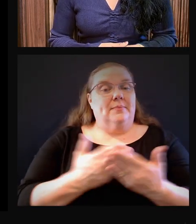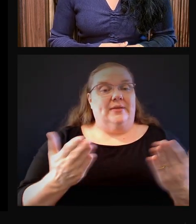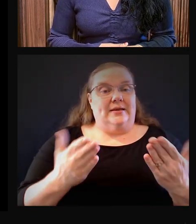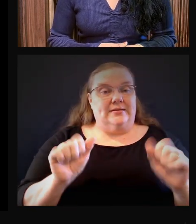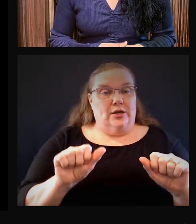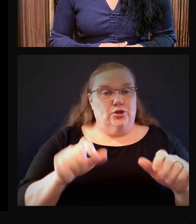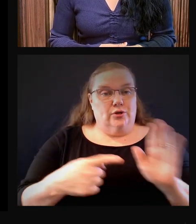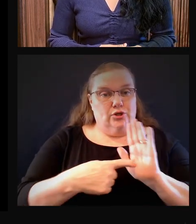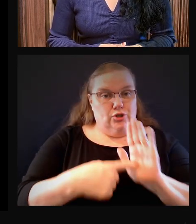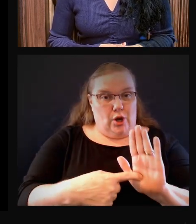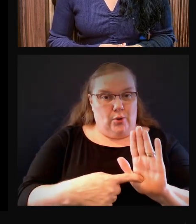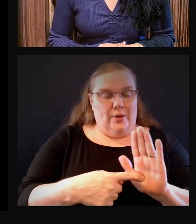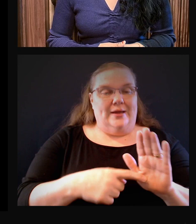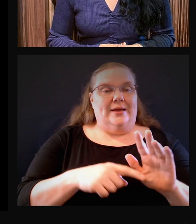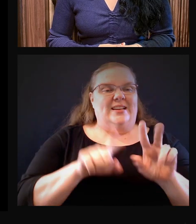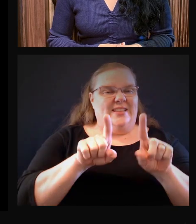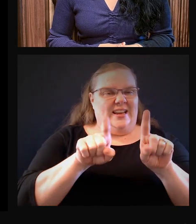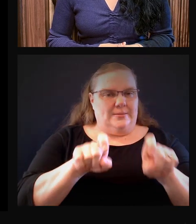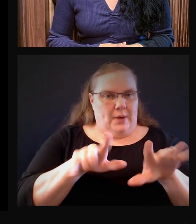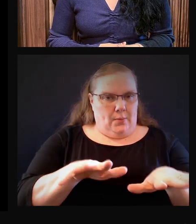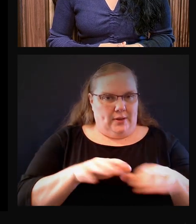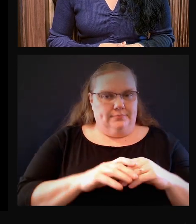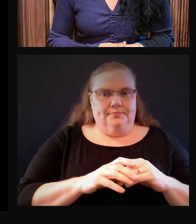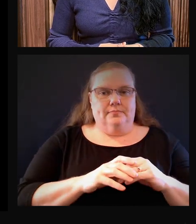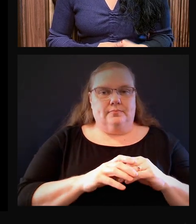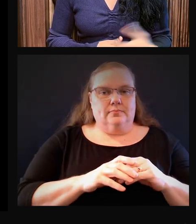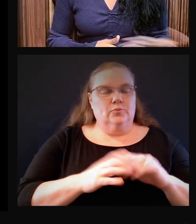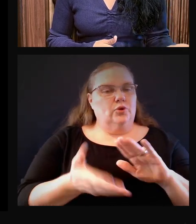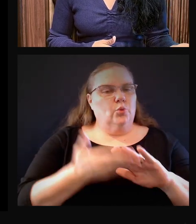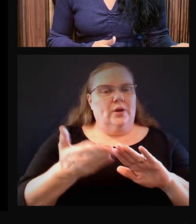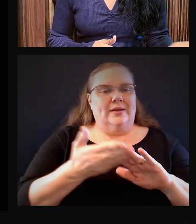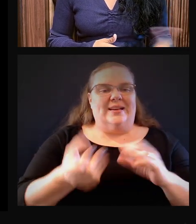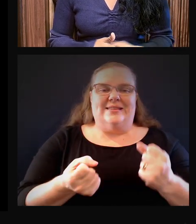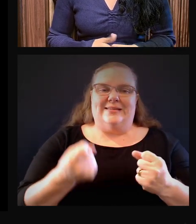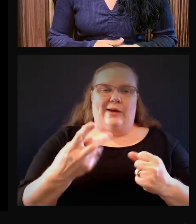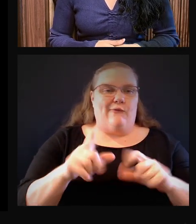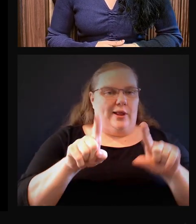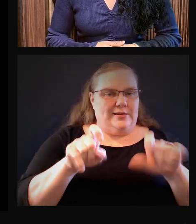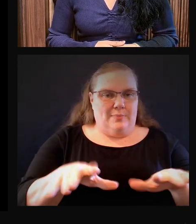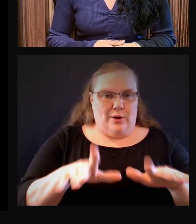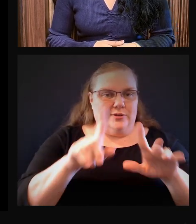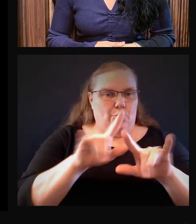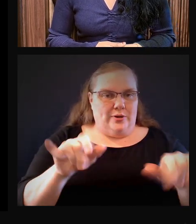where you can create and run multiple experiments at a time, Metrics & Reports, where we show you key data,